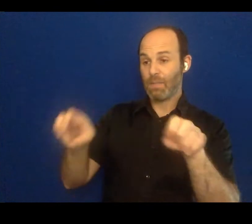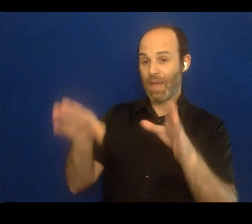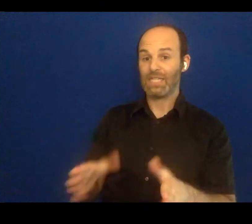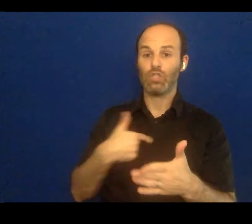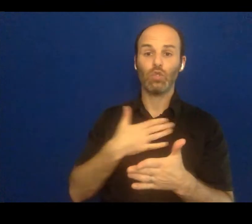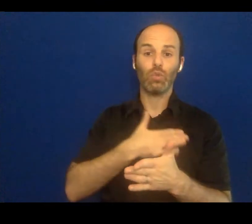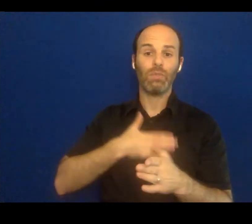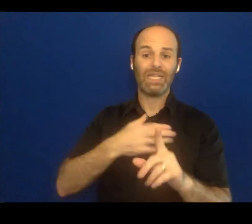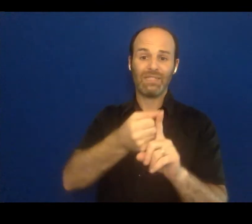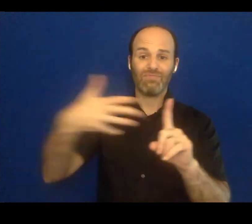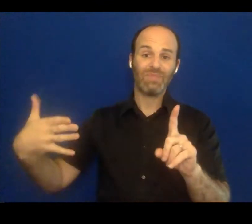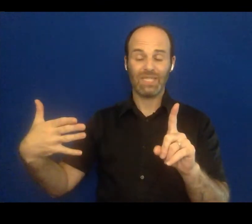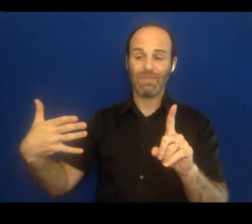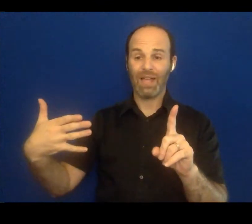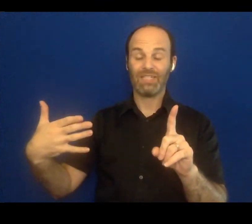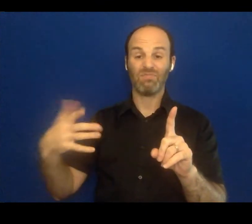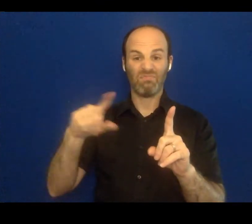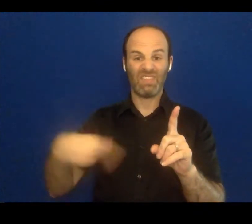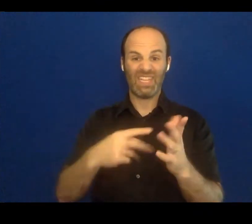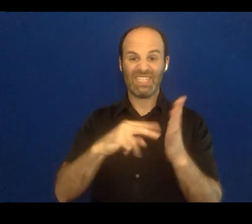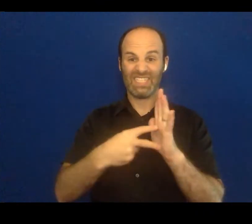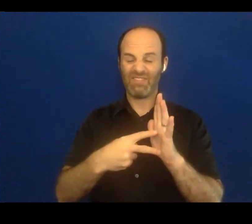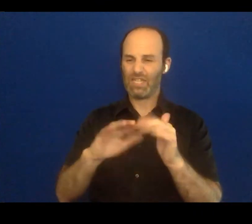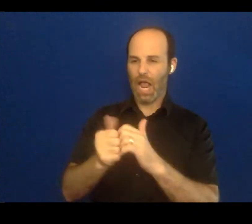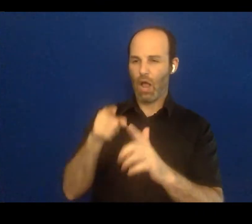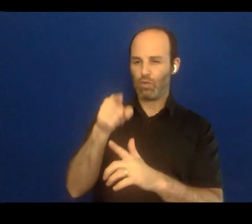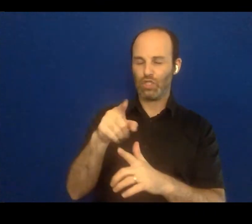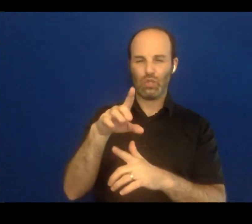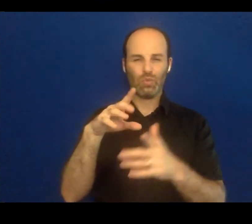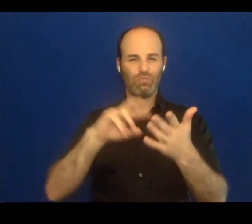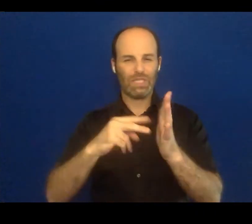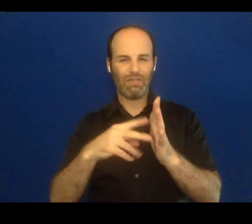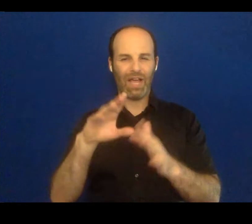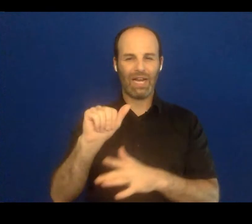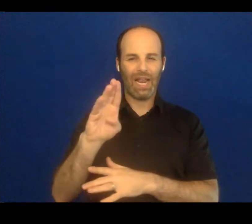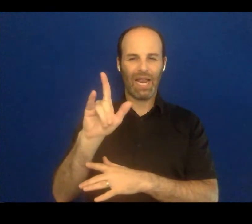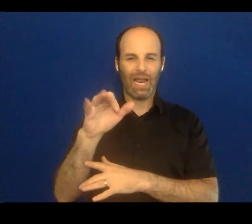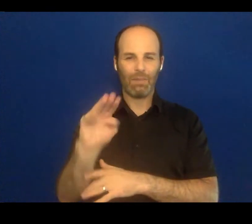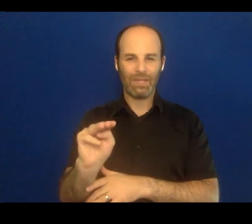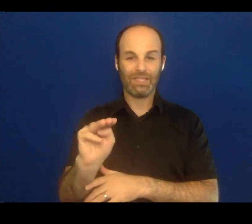BACKGROUNDS ALLOW THEM TO AND ASK HOW THEY WOULD DEFINE ABLEISM AND ALSO ASK IF THERE